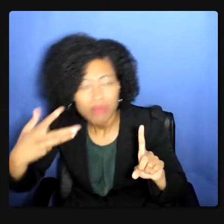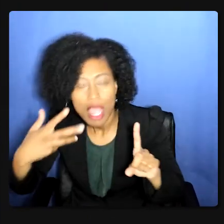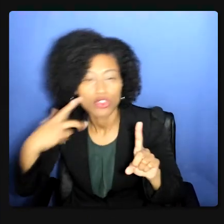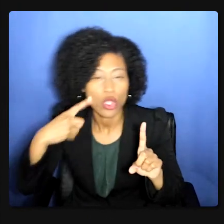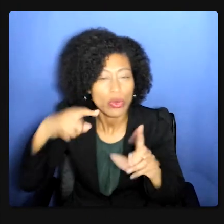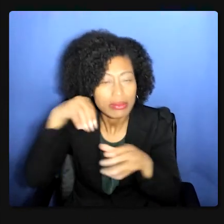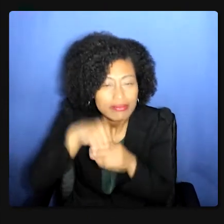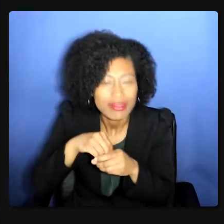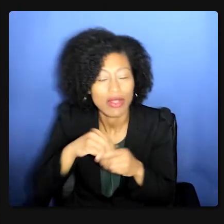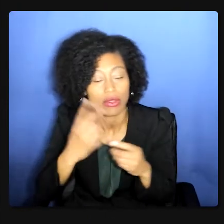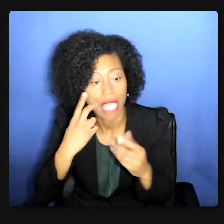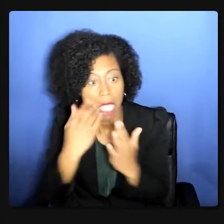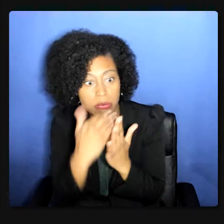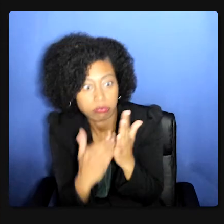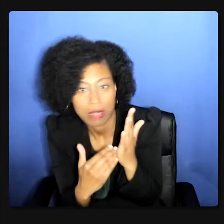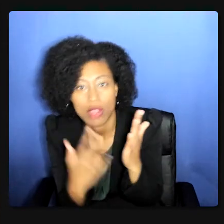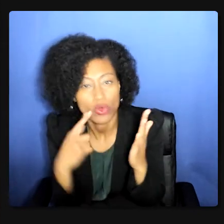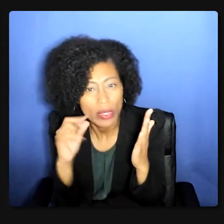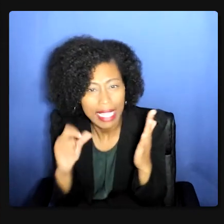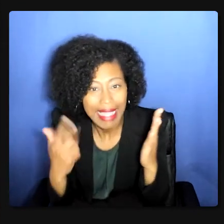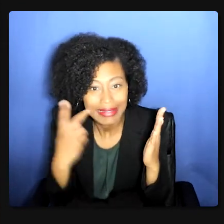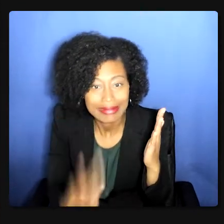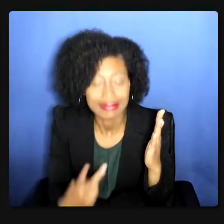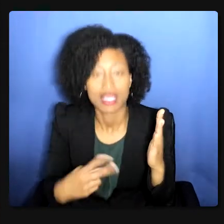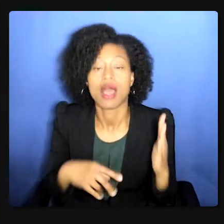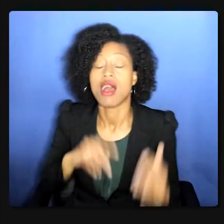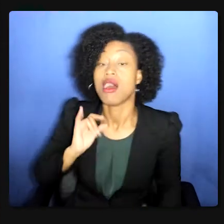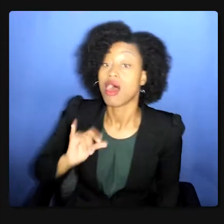So Amie, OK, all this is great, but how can we use Thundernetes?